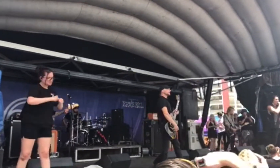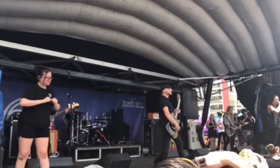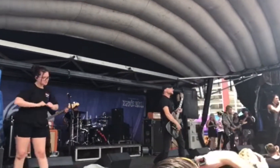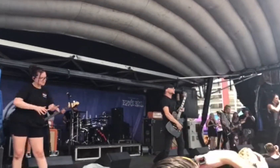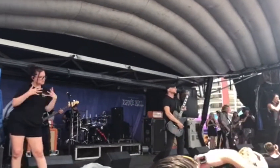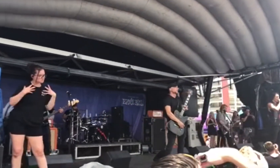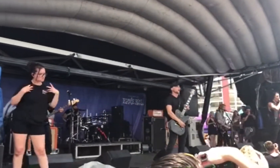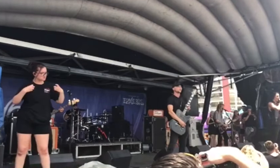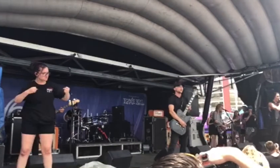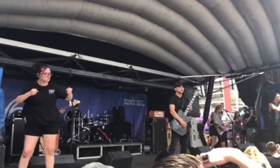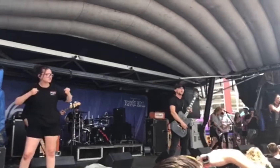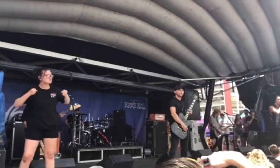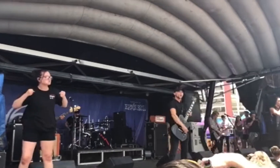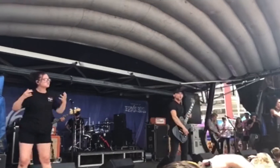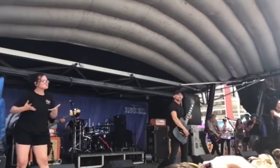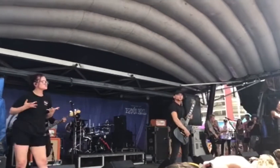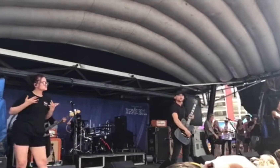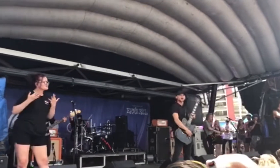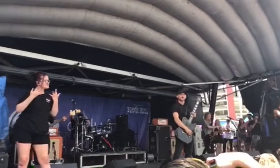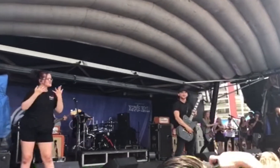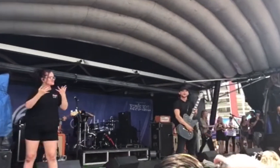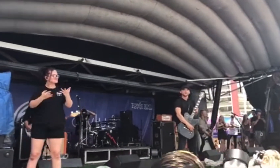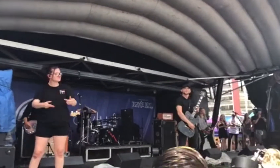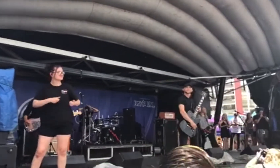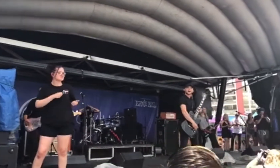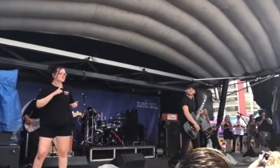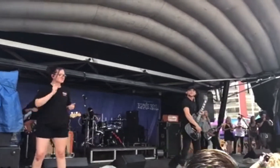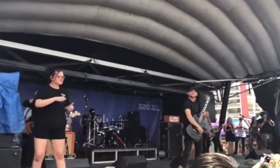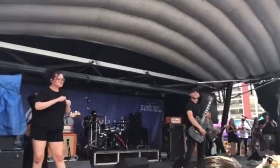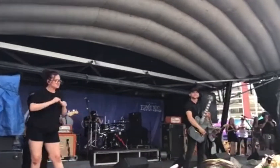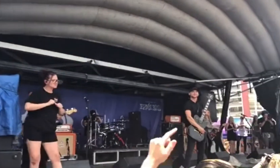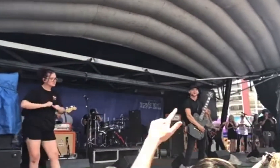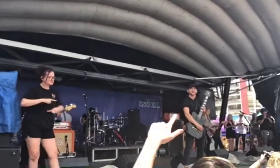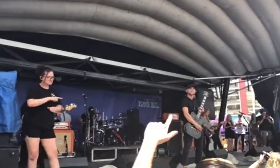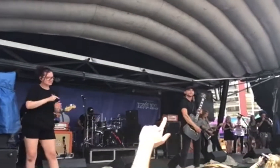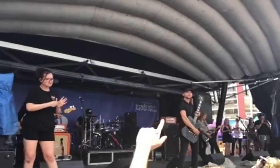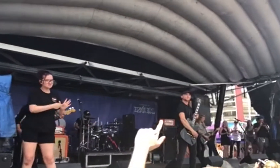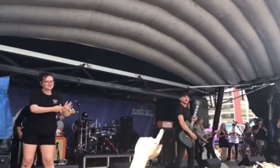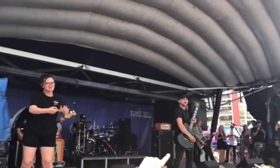Stay strong, hold on You've got to keep it together now